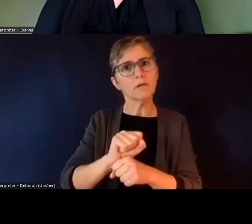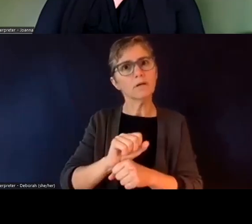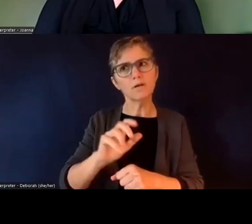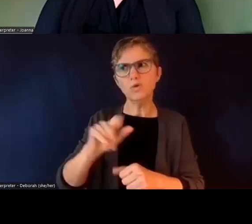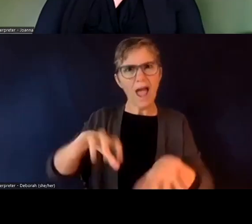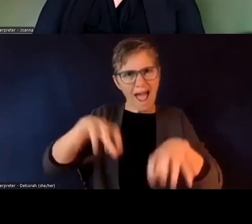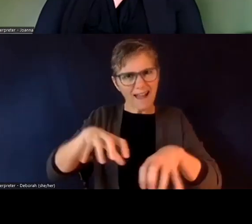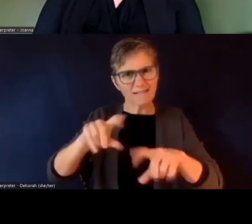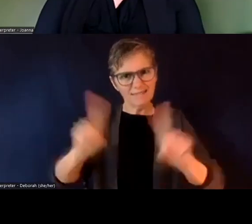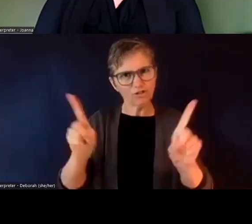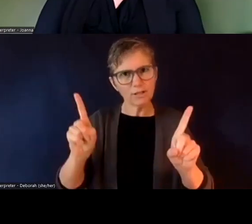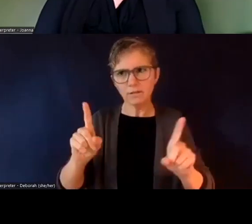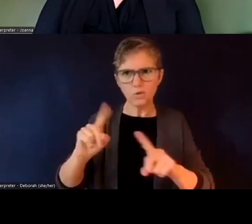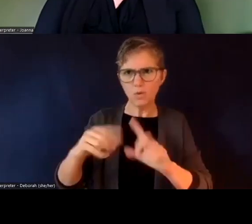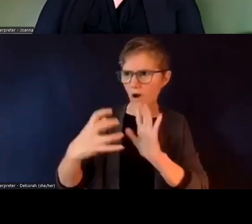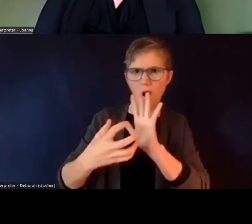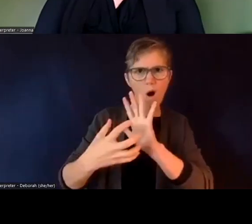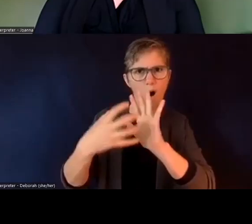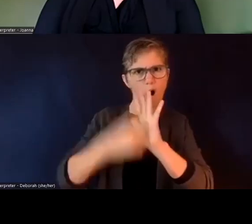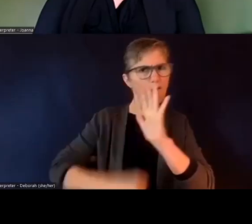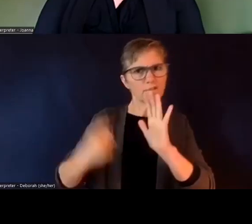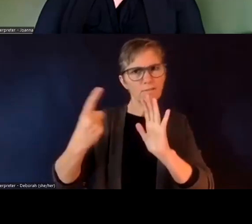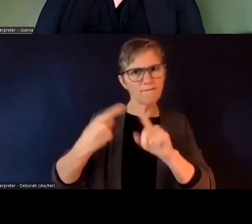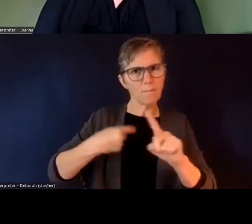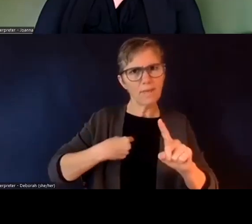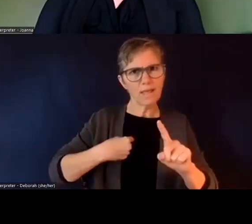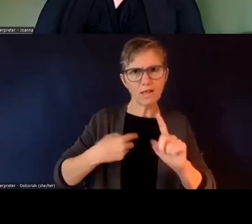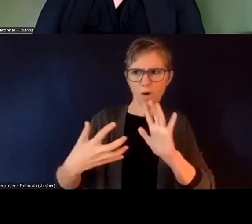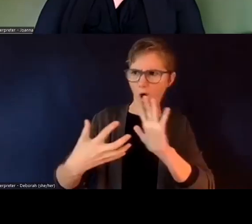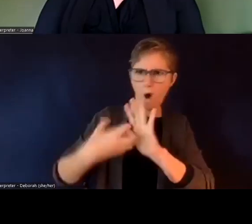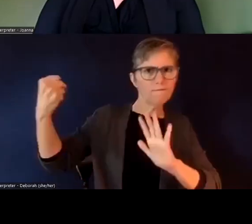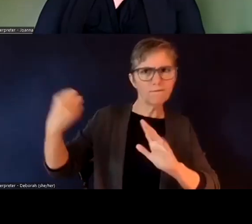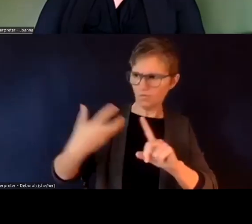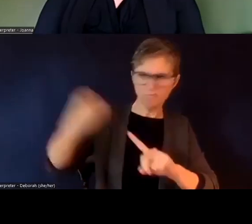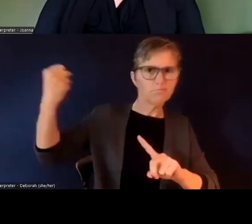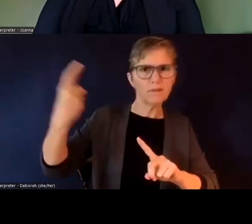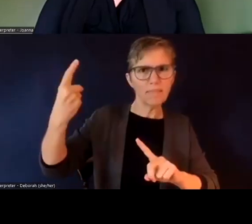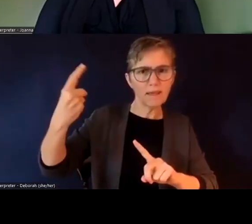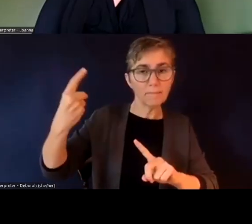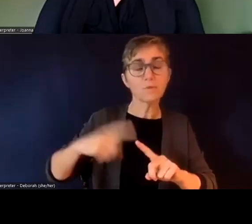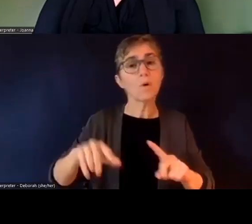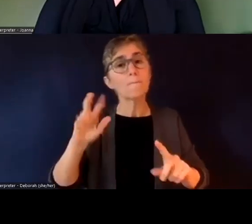So someone could have a view of me that might be a stigma, but when something's